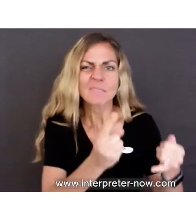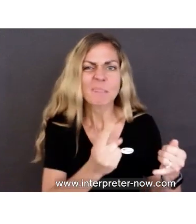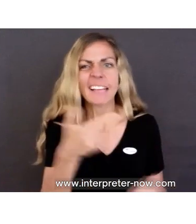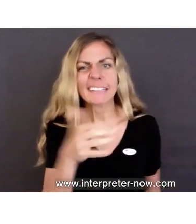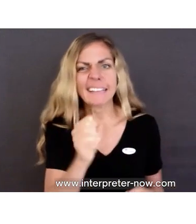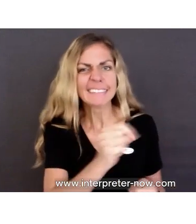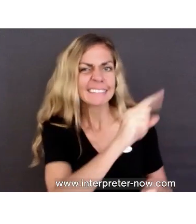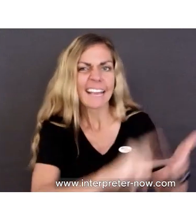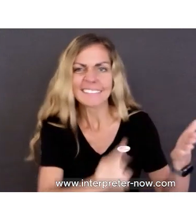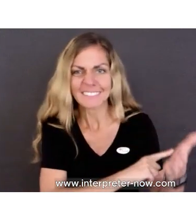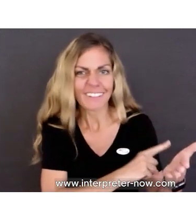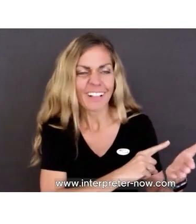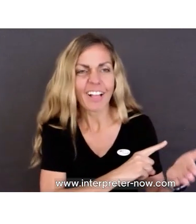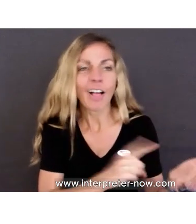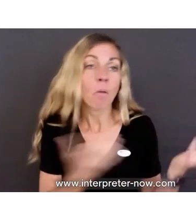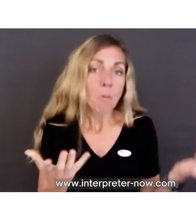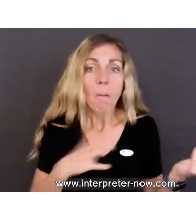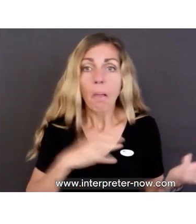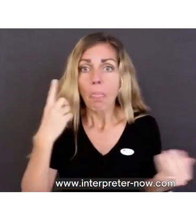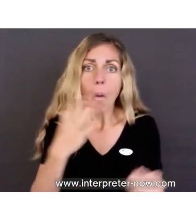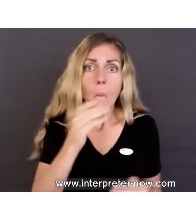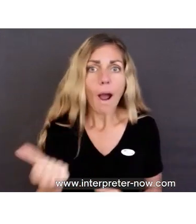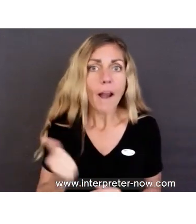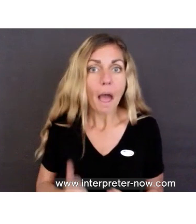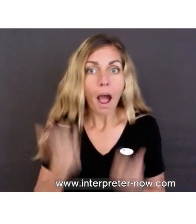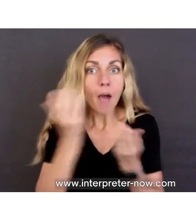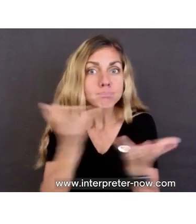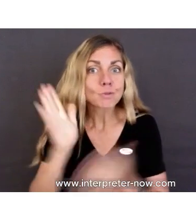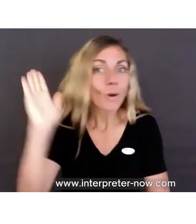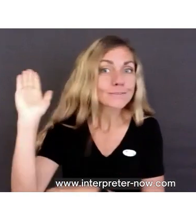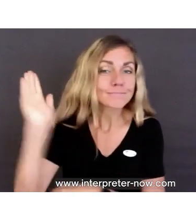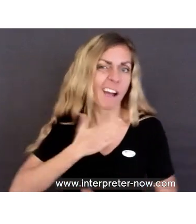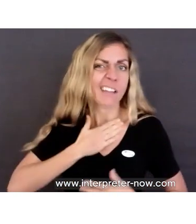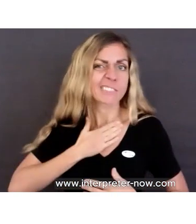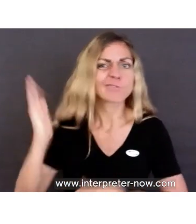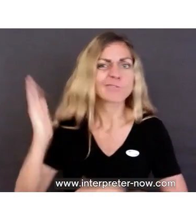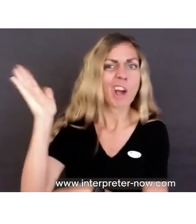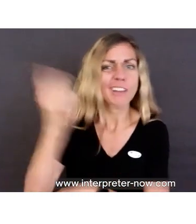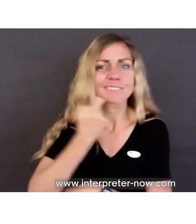So I thought I would share a short talk that I gave recently at the Out & Equal Conference.